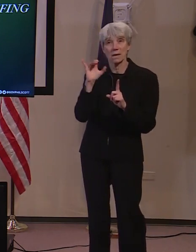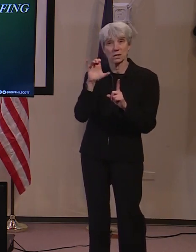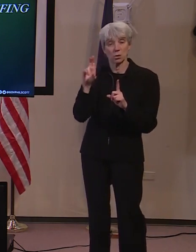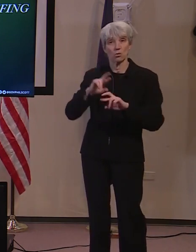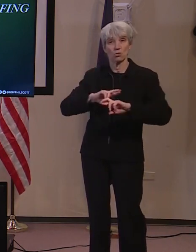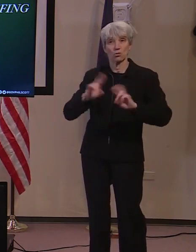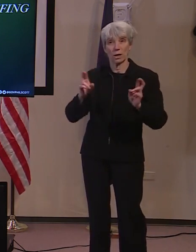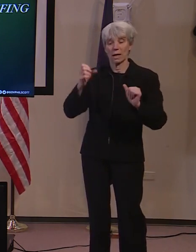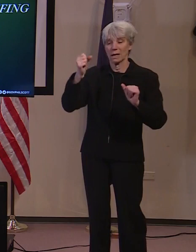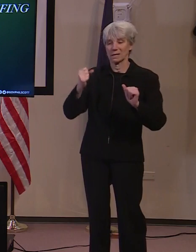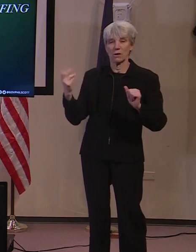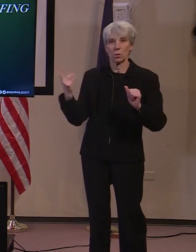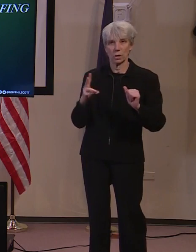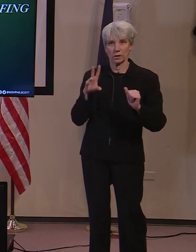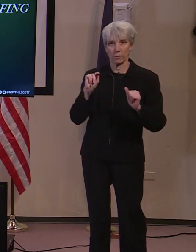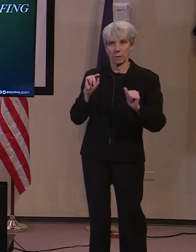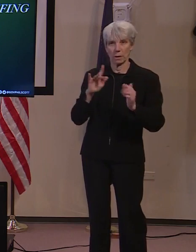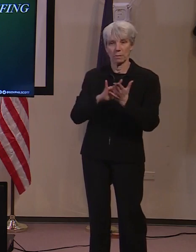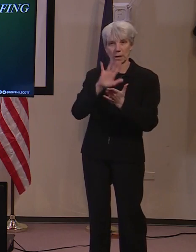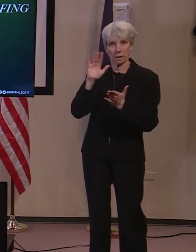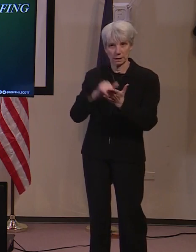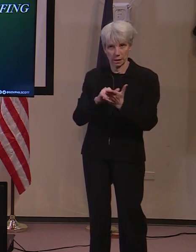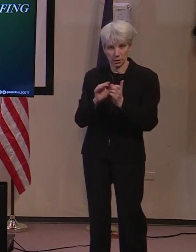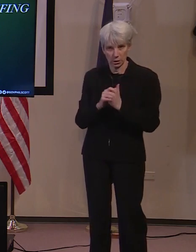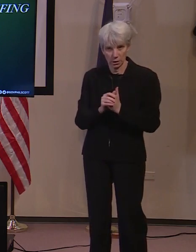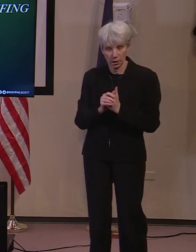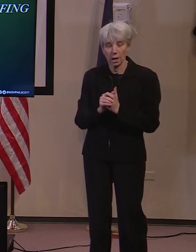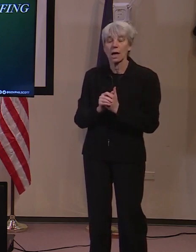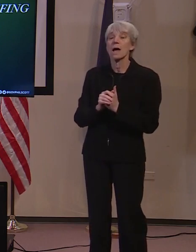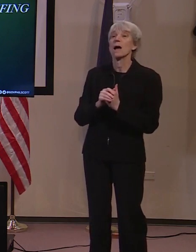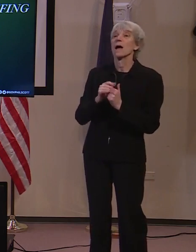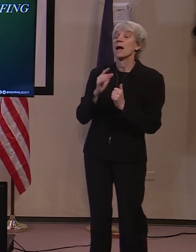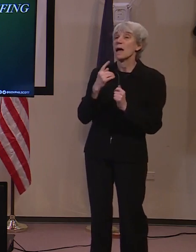Southwestern Vermont Medical Center, with another one expected to be